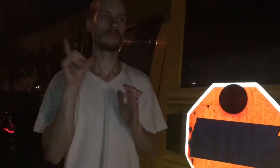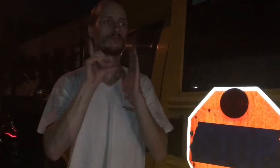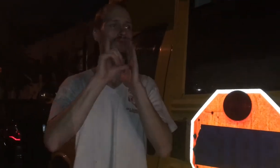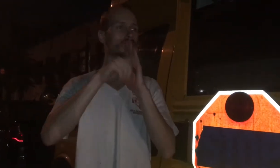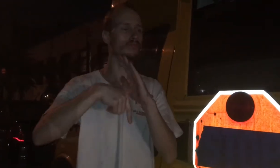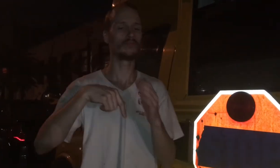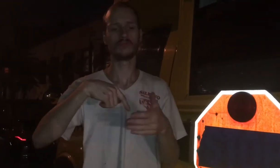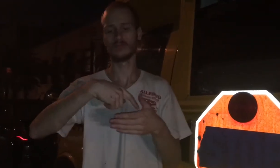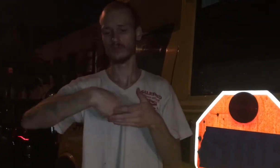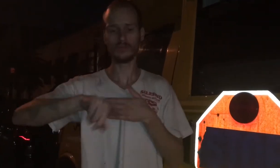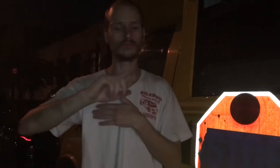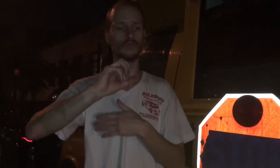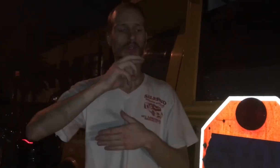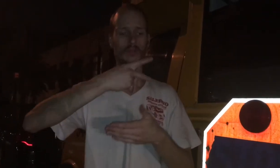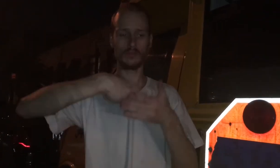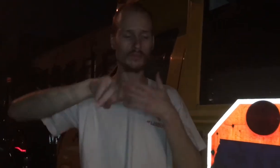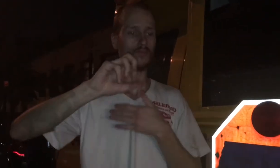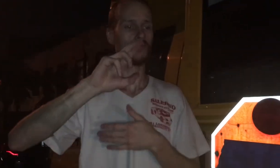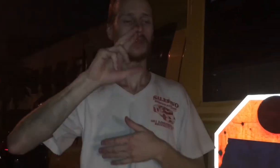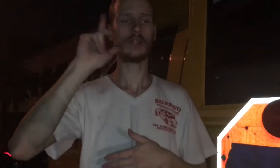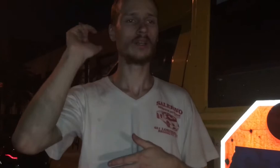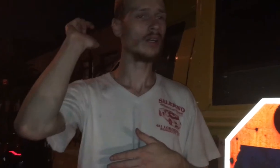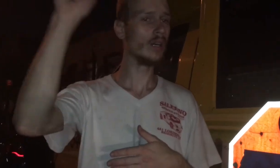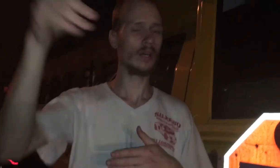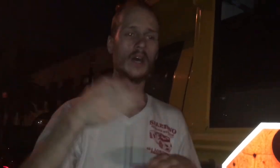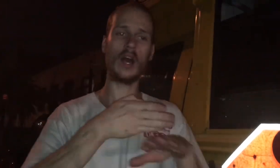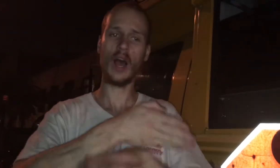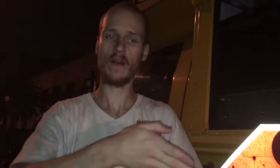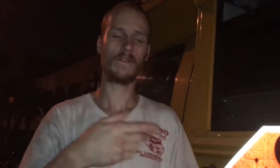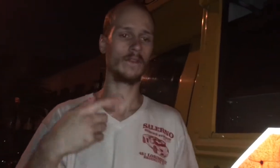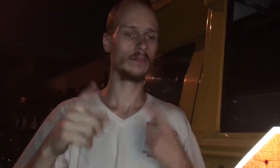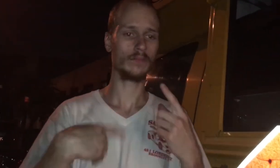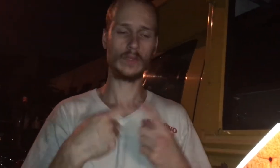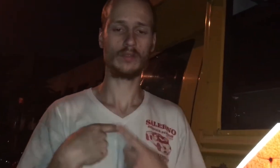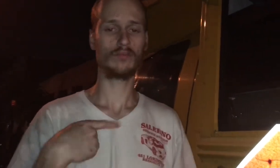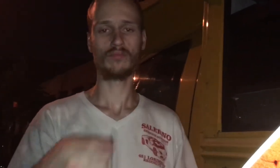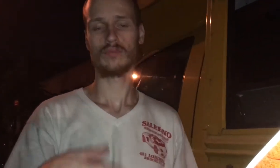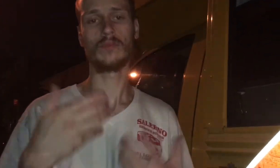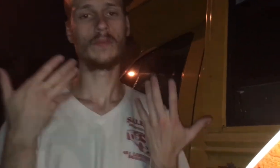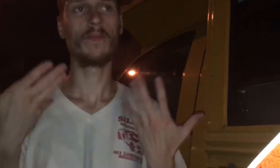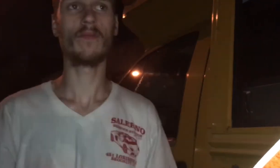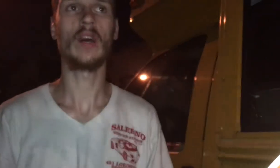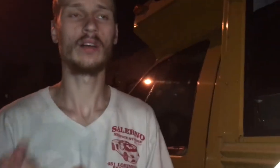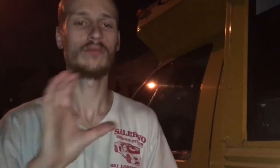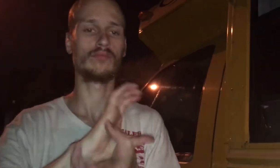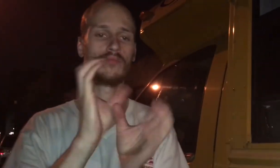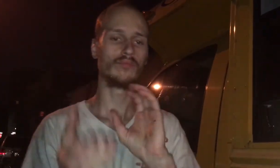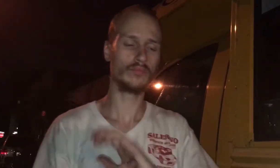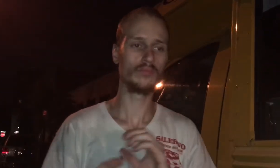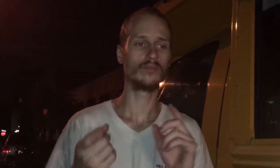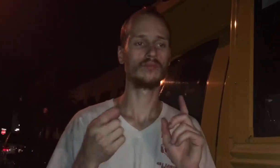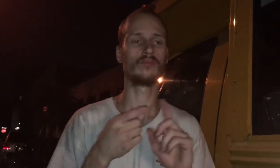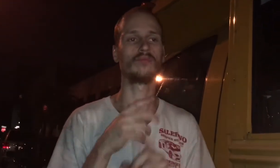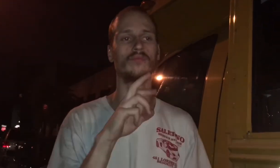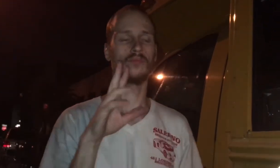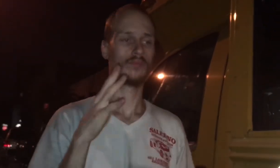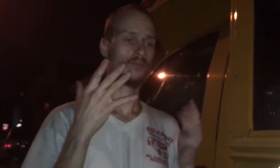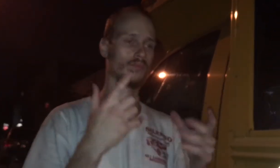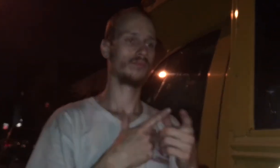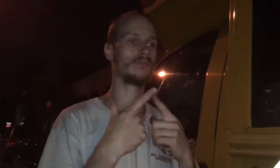And later a few weeks later or later after completed conversion,